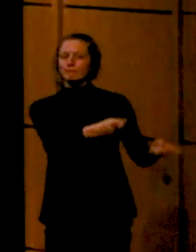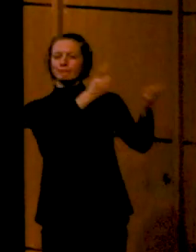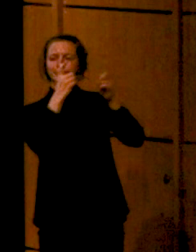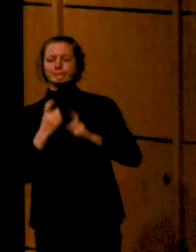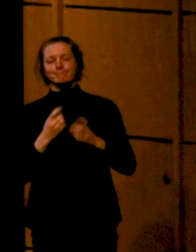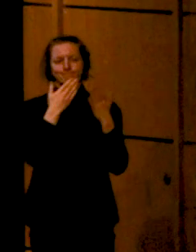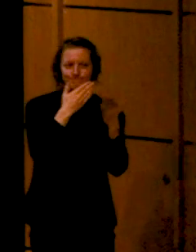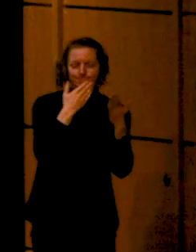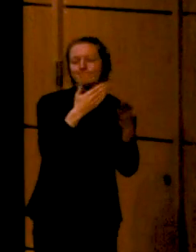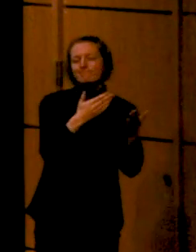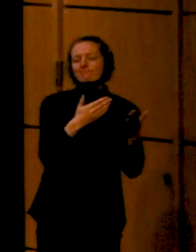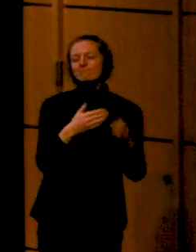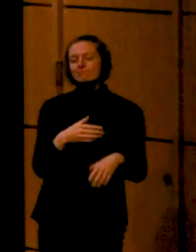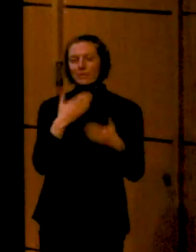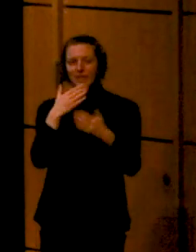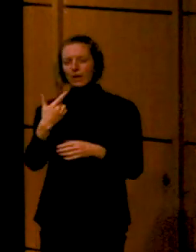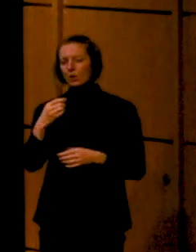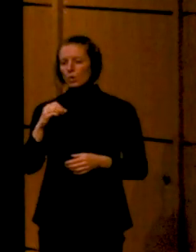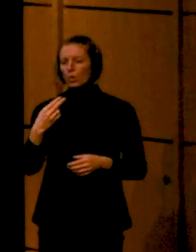and collectors.